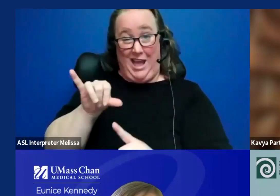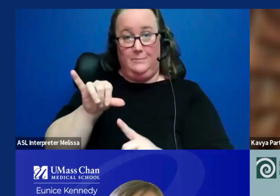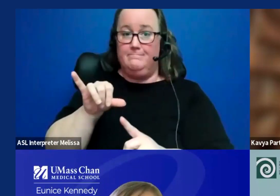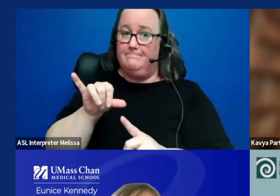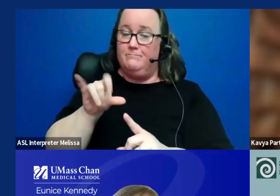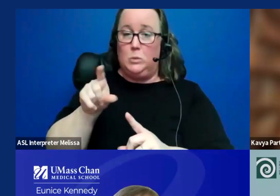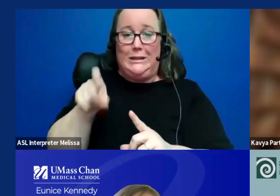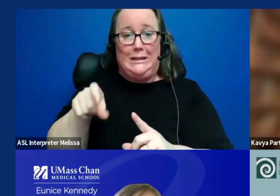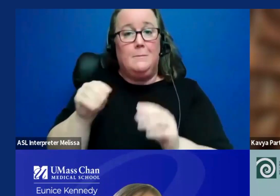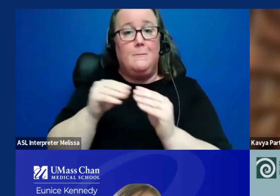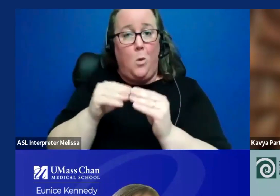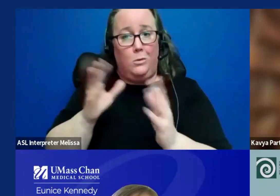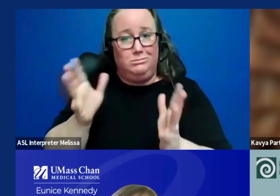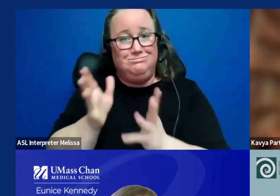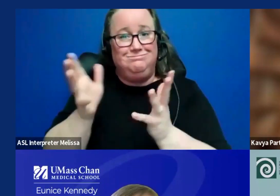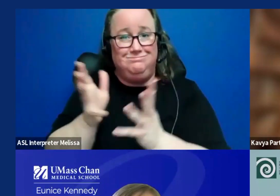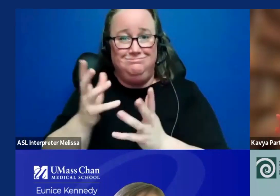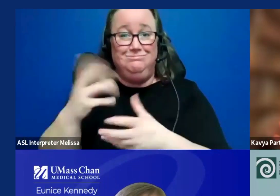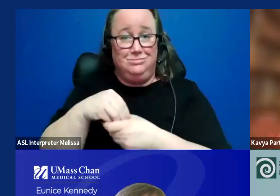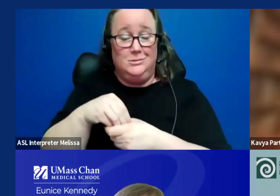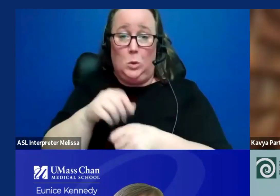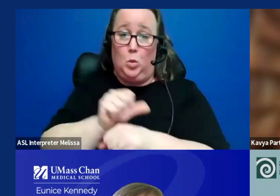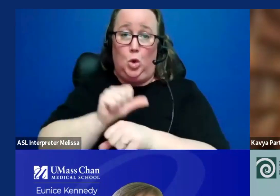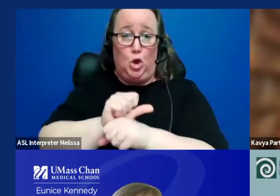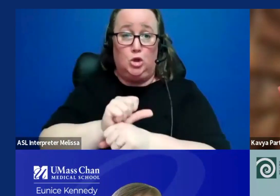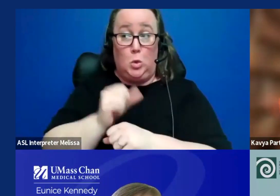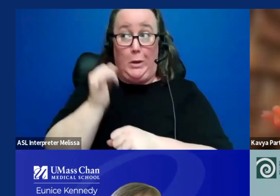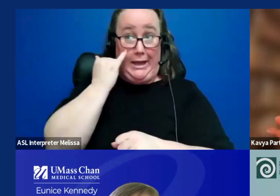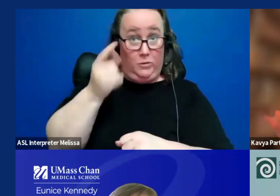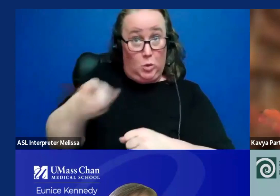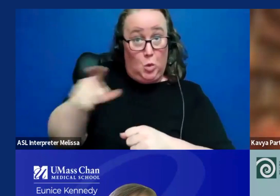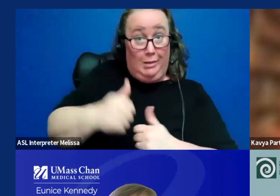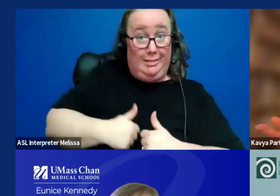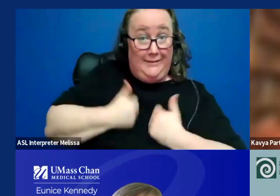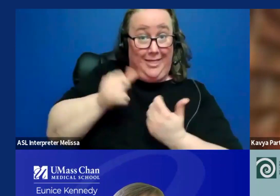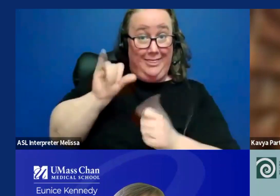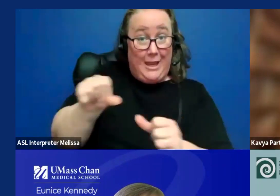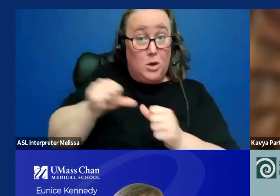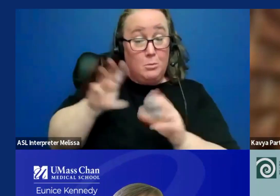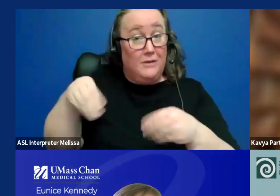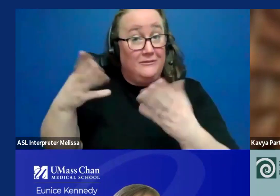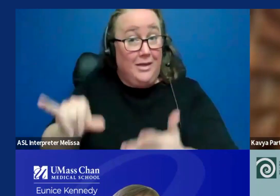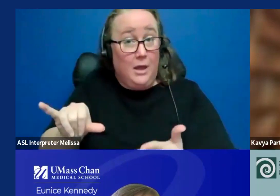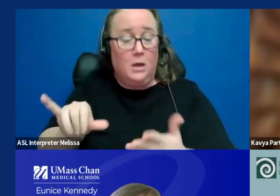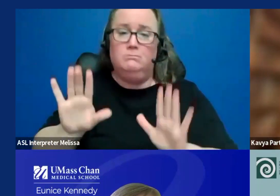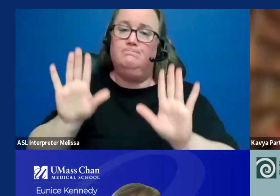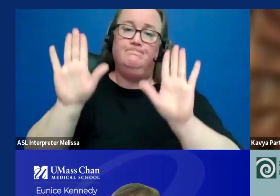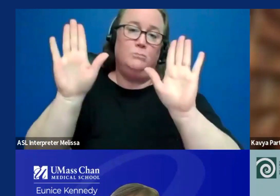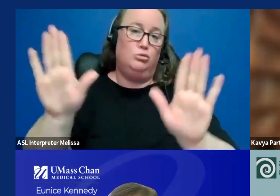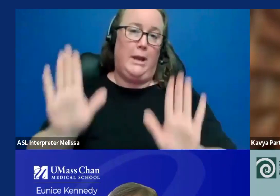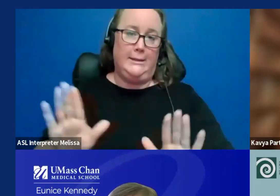So if you're in a jurisdiction where they provide that, that's great. If not, thinking ahead with the parent to say,